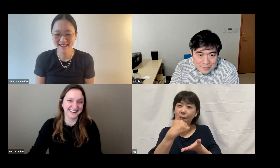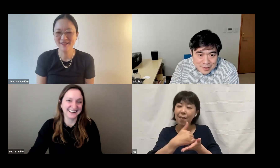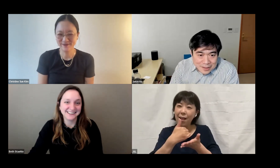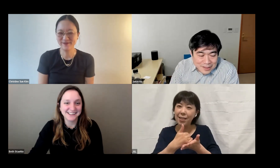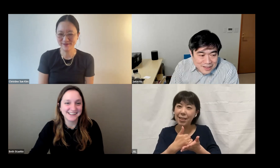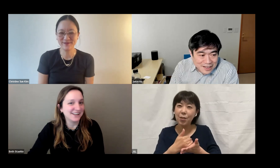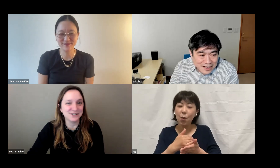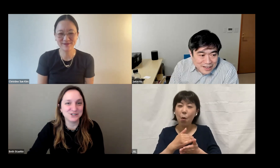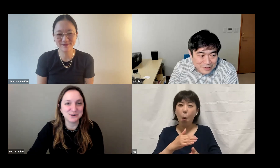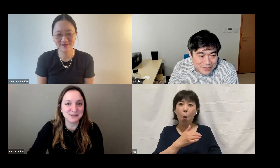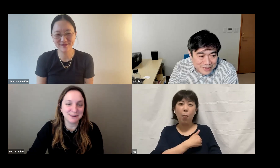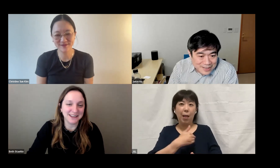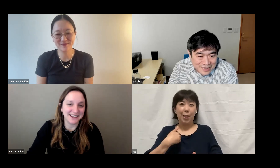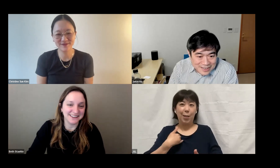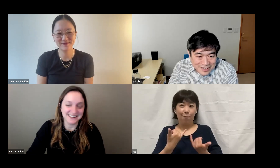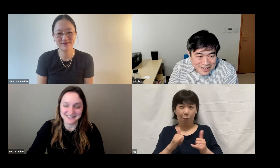Yeah, It shows up. Yeah. Yes.